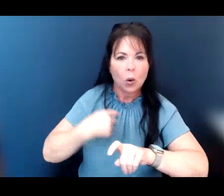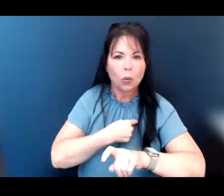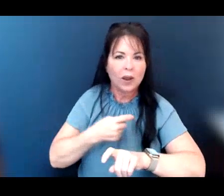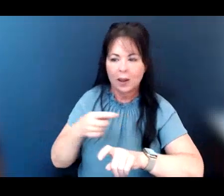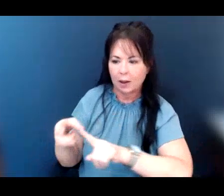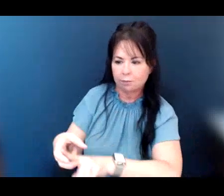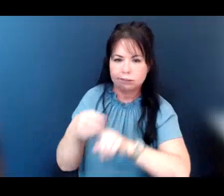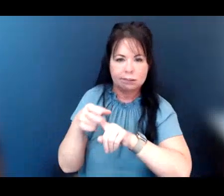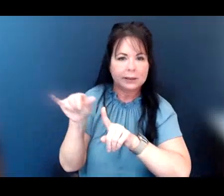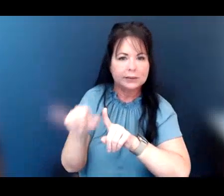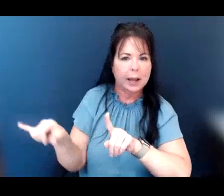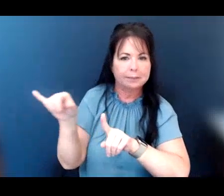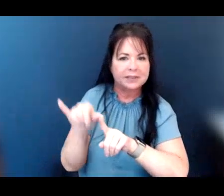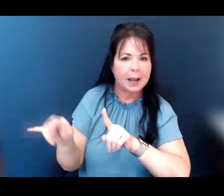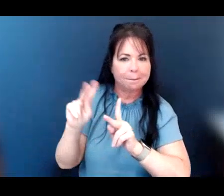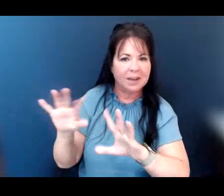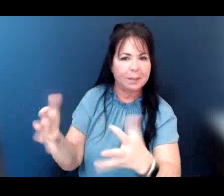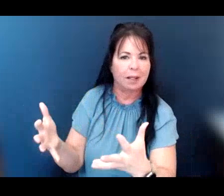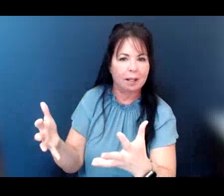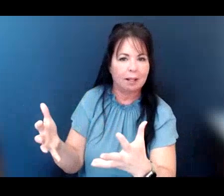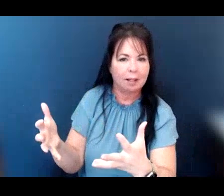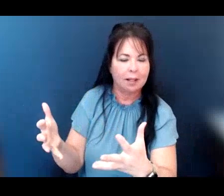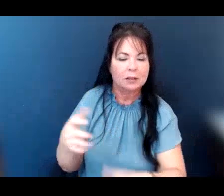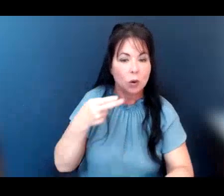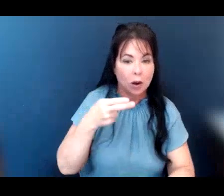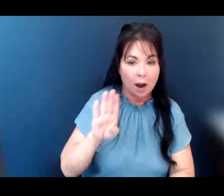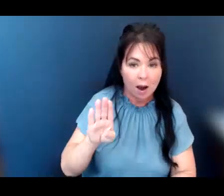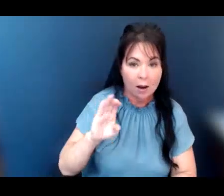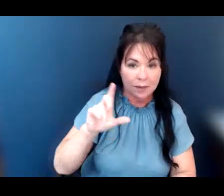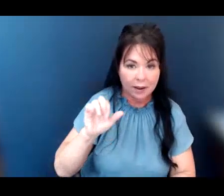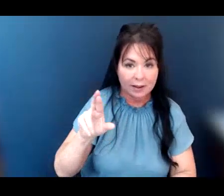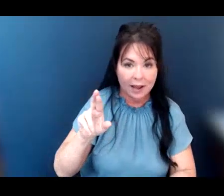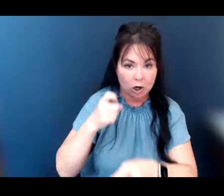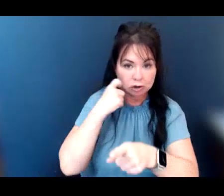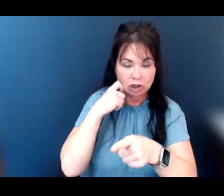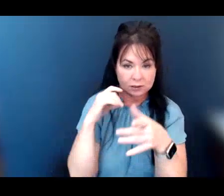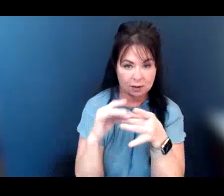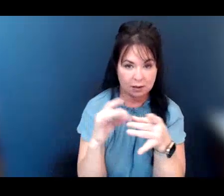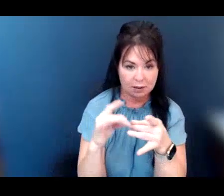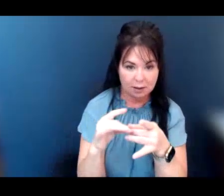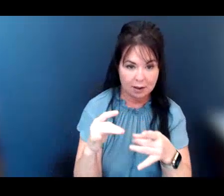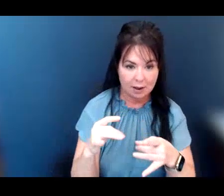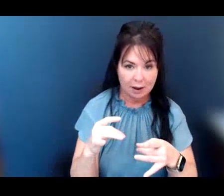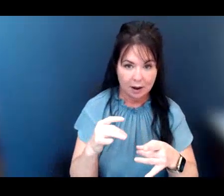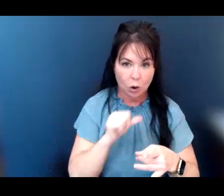So the Hub that Claire points out is great because you have a wider scope of people. You have more than just usual suspects. You have a larger user base.